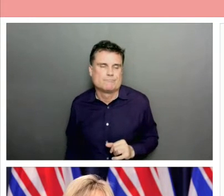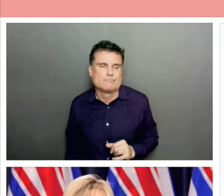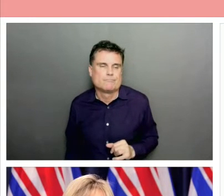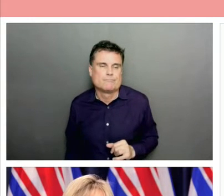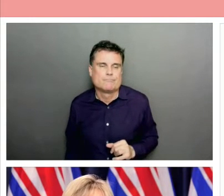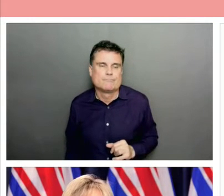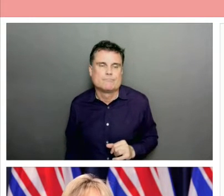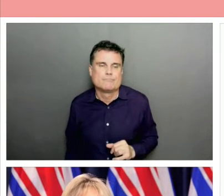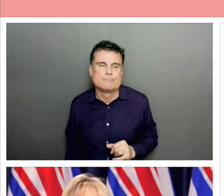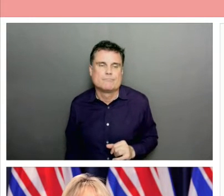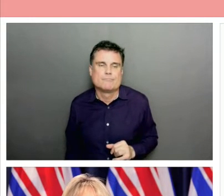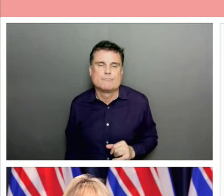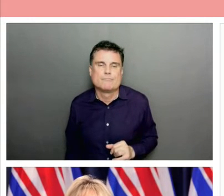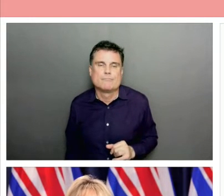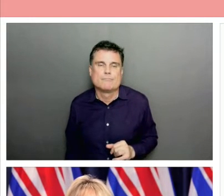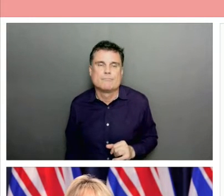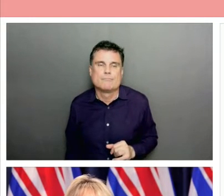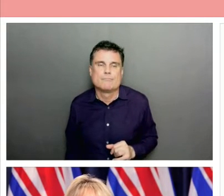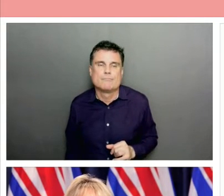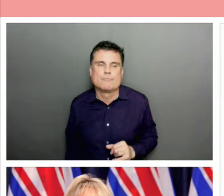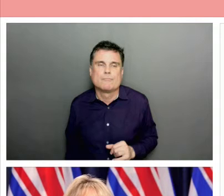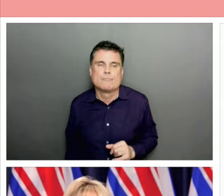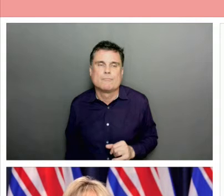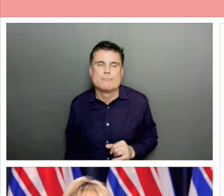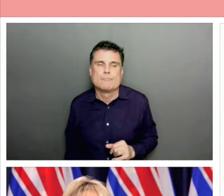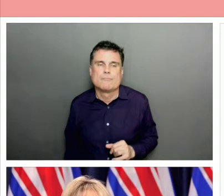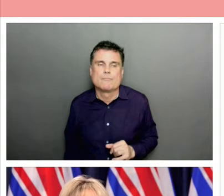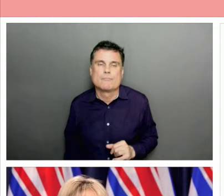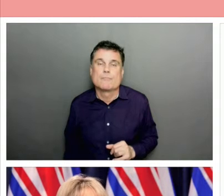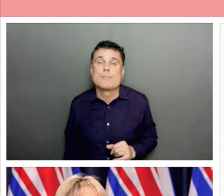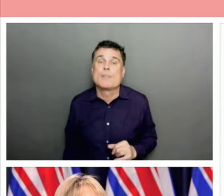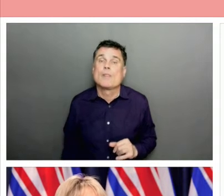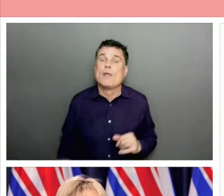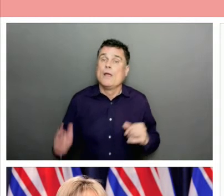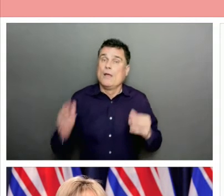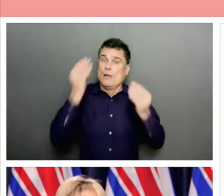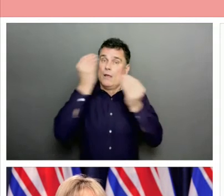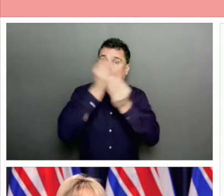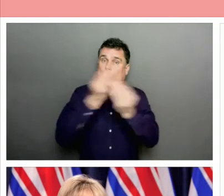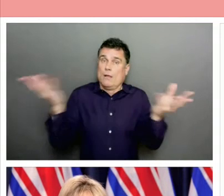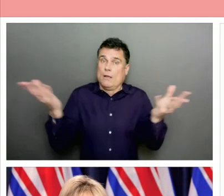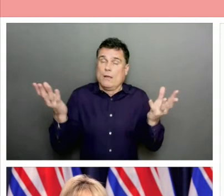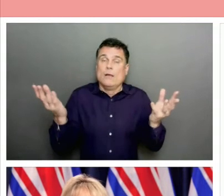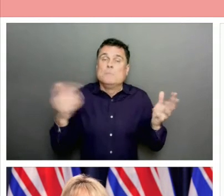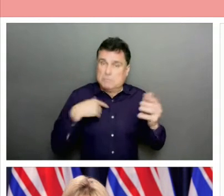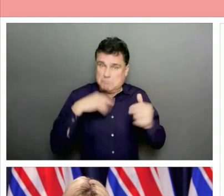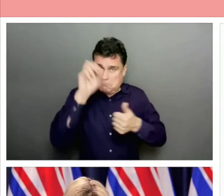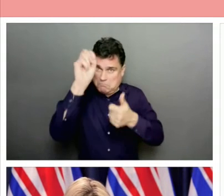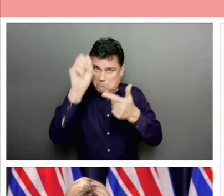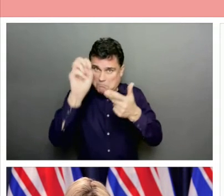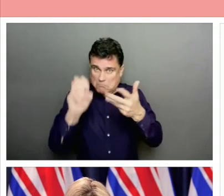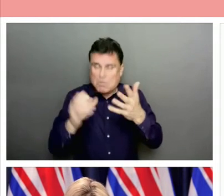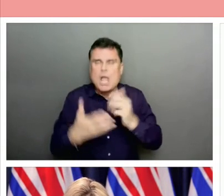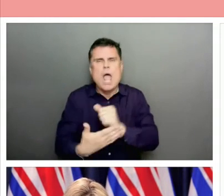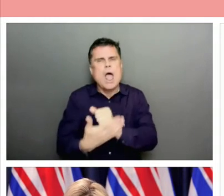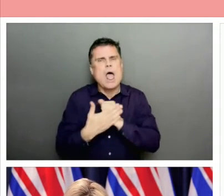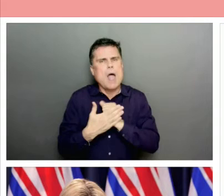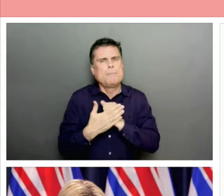help us understand the impact that going back to school has on the pandemic.